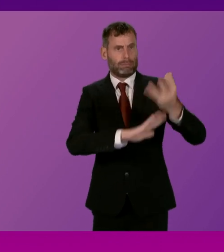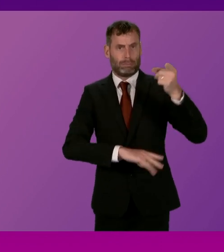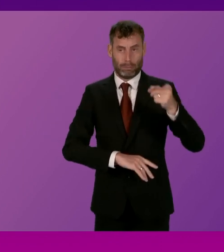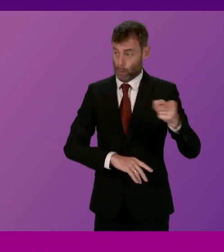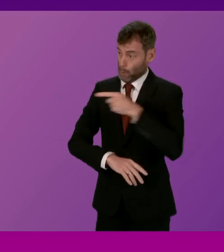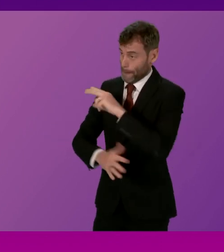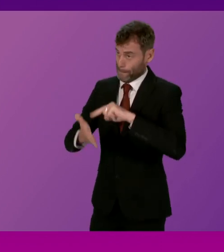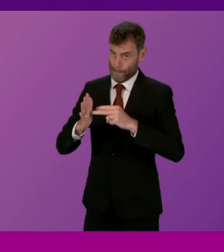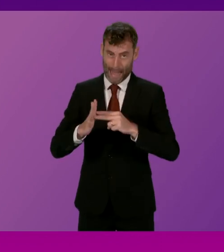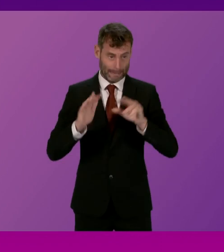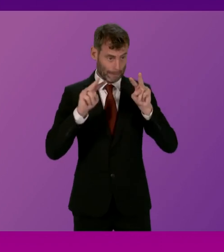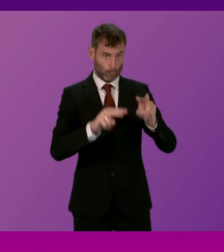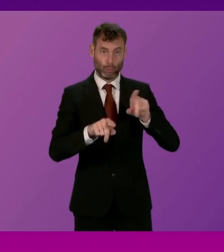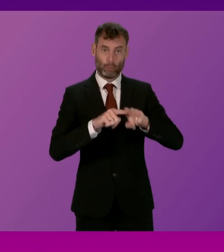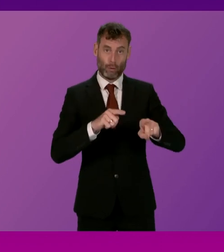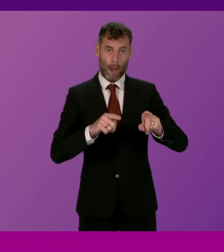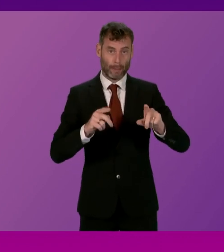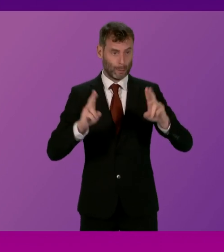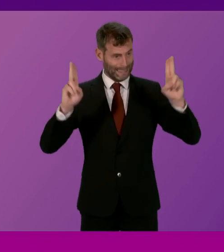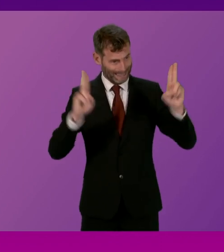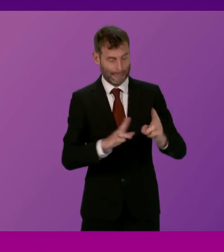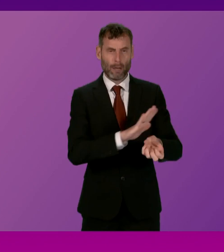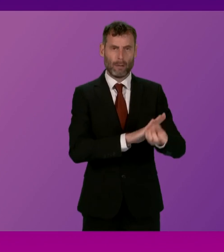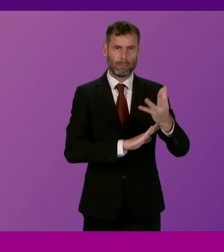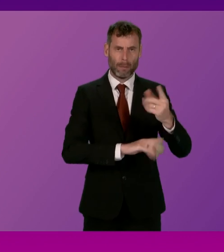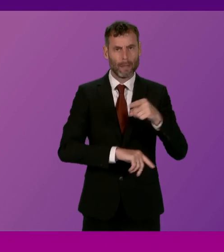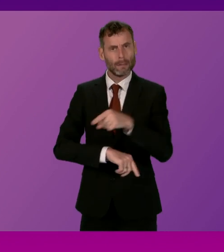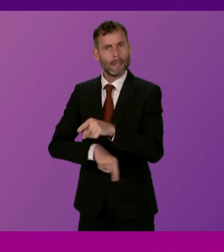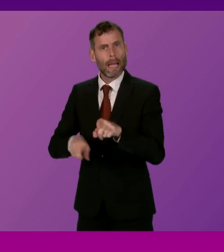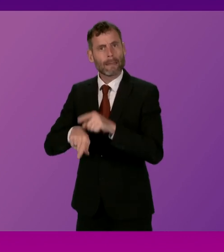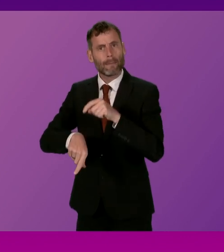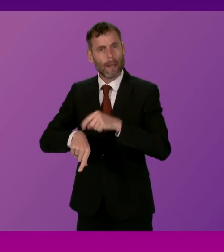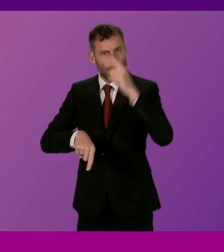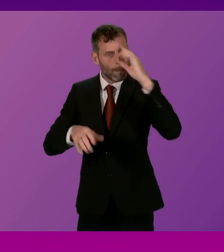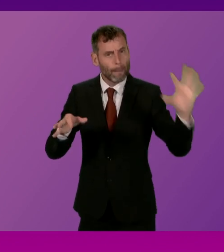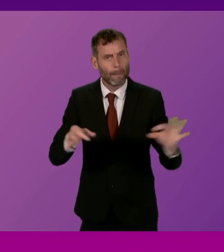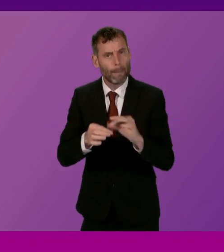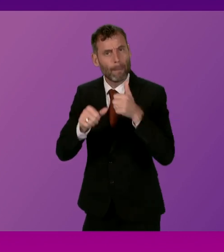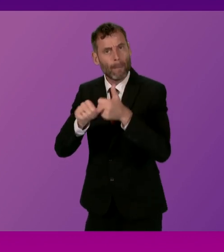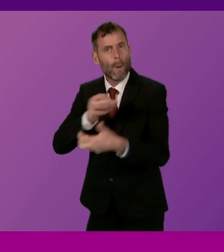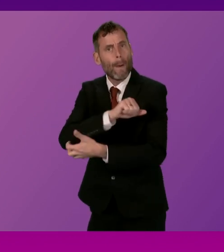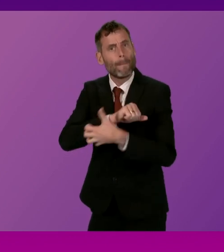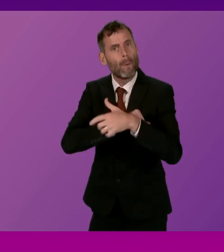A fair and just transition to net zero means aligning our climate action to address existing